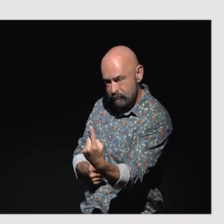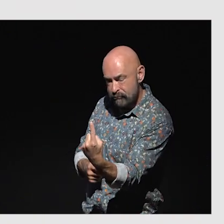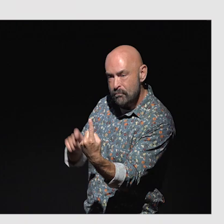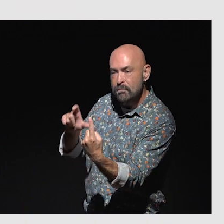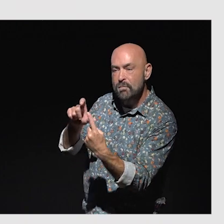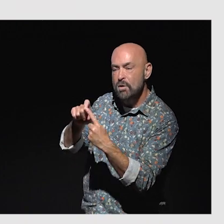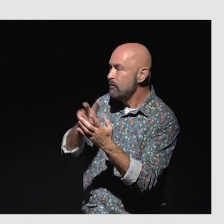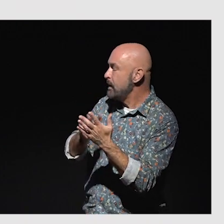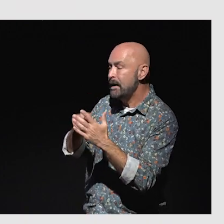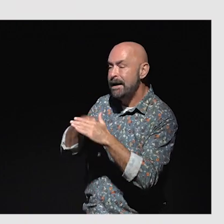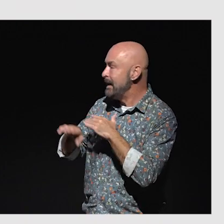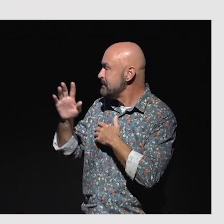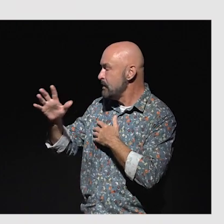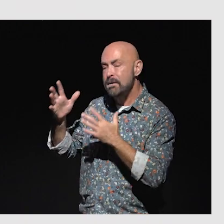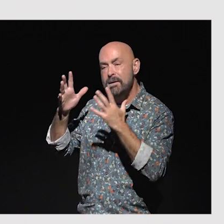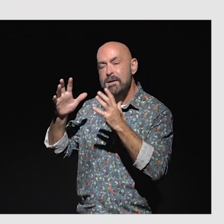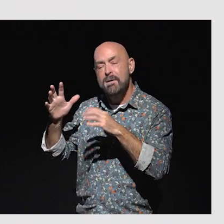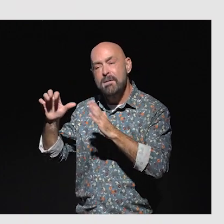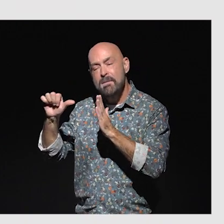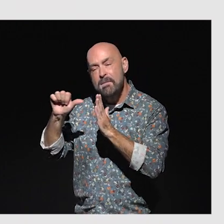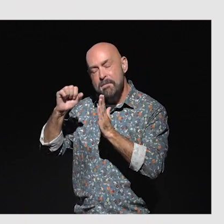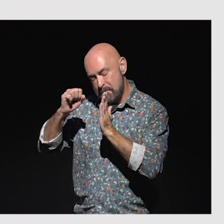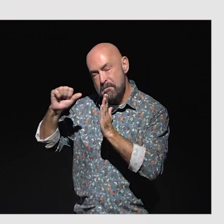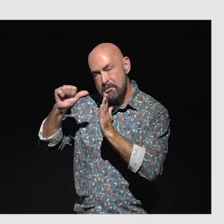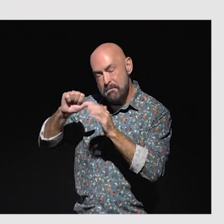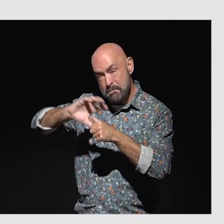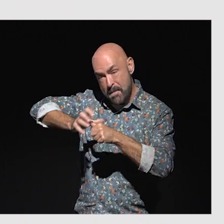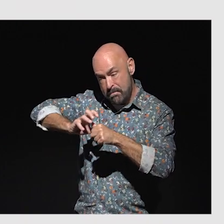a bust in marble of the king of Rome, that is Napoleon's son,